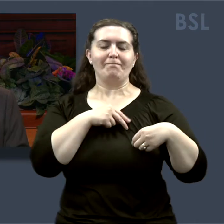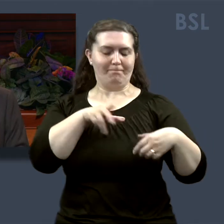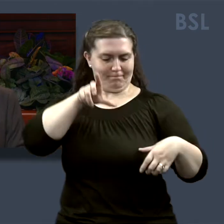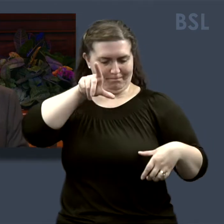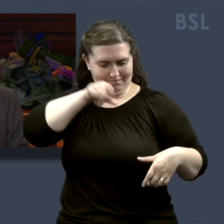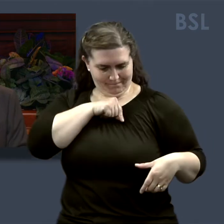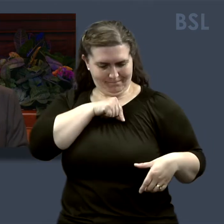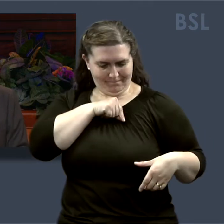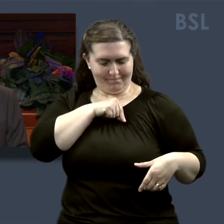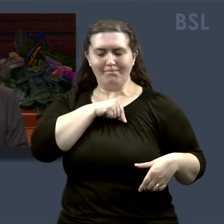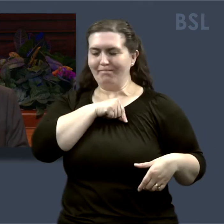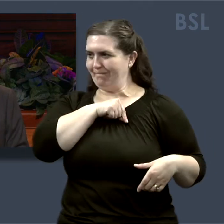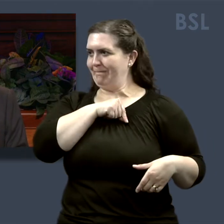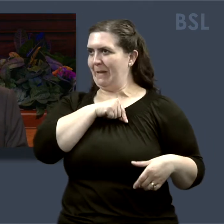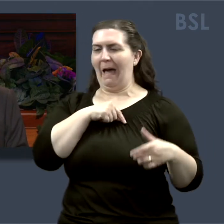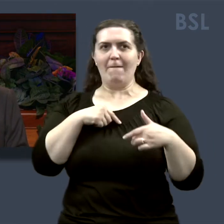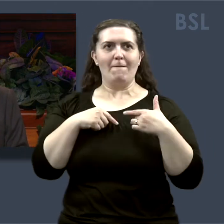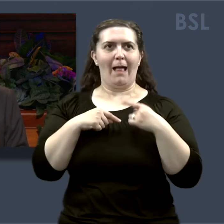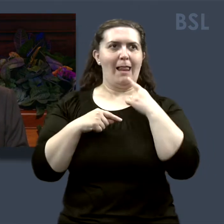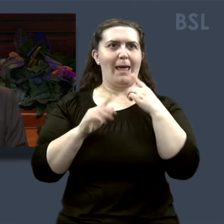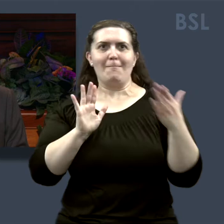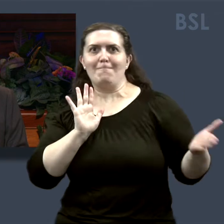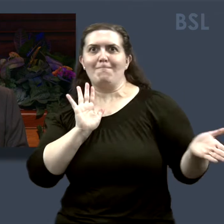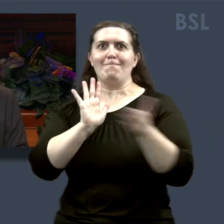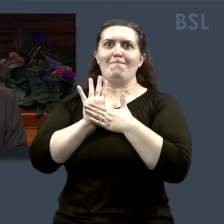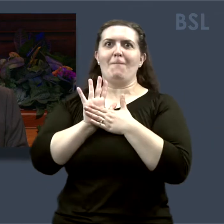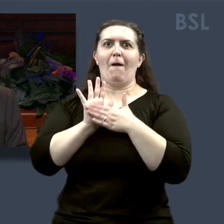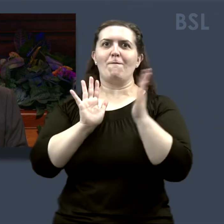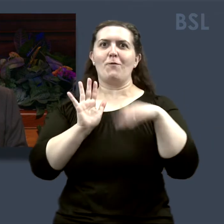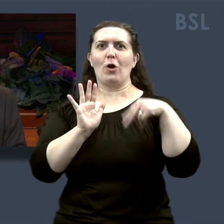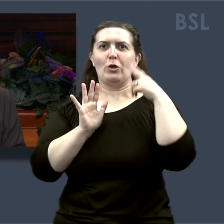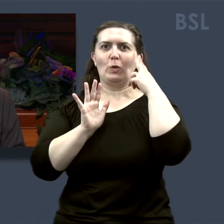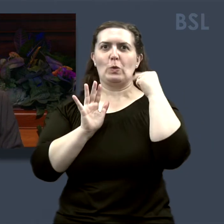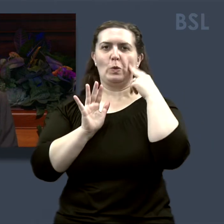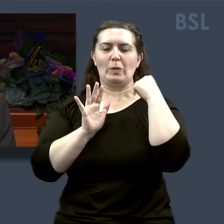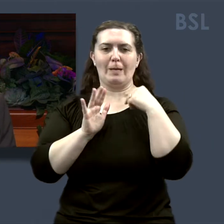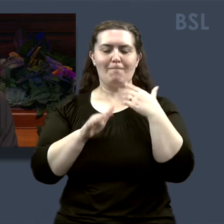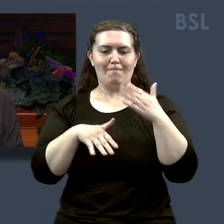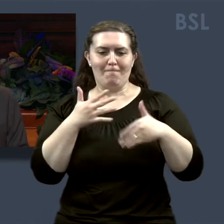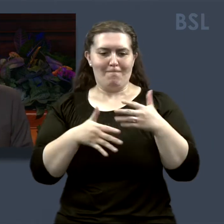As I clipped it on, I felt like I was being branded.